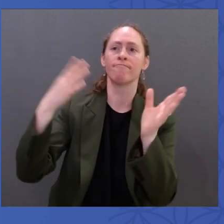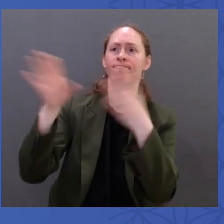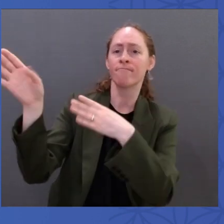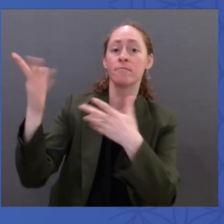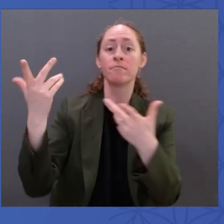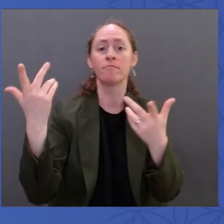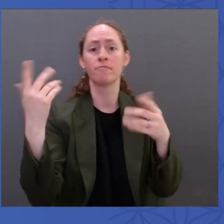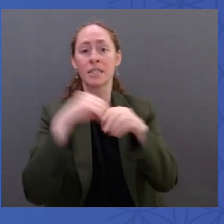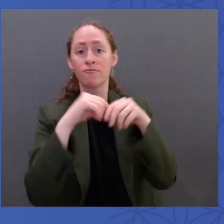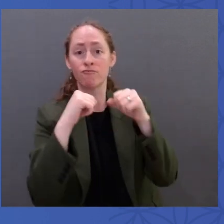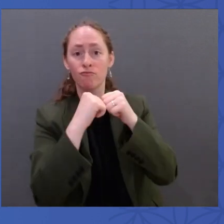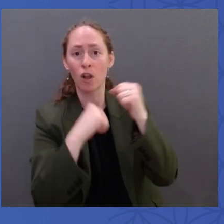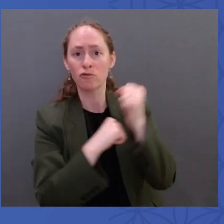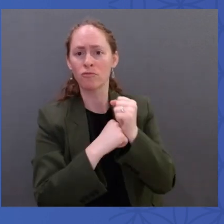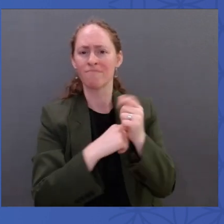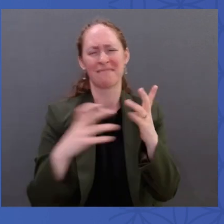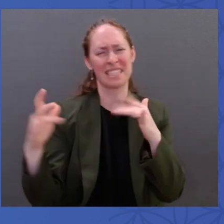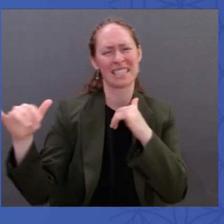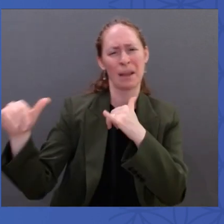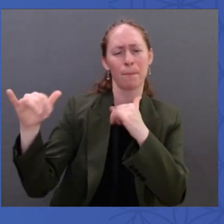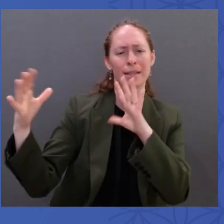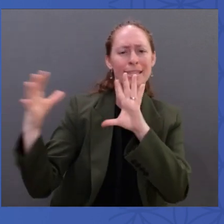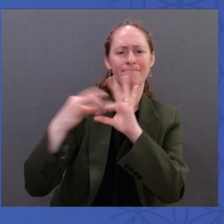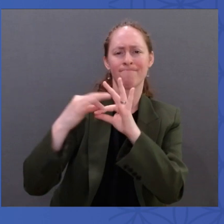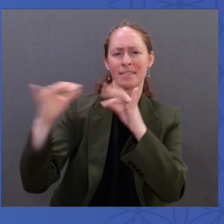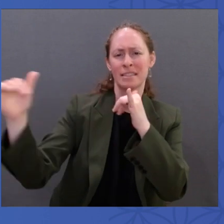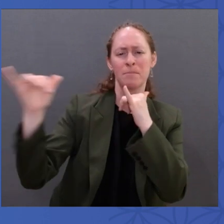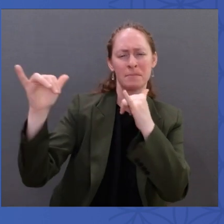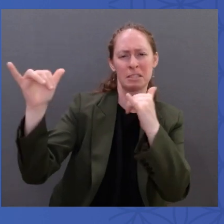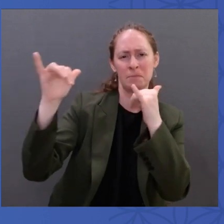for a 21st century United States Philippines partnership.